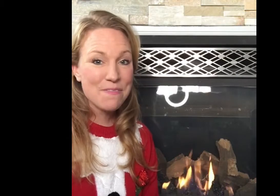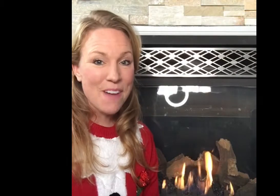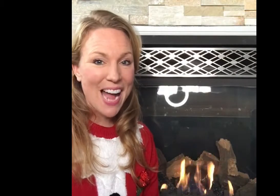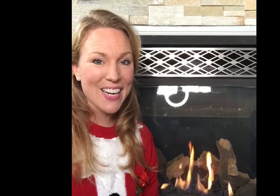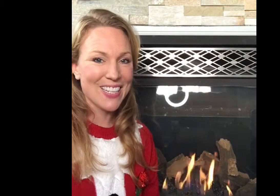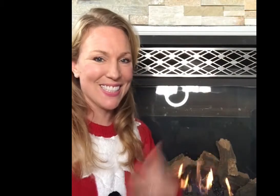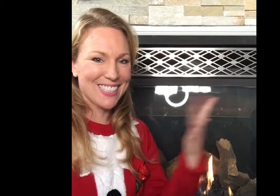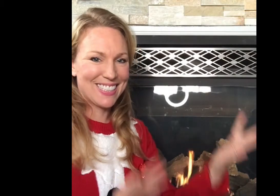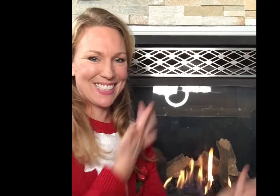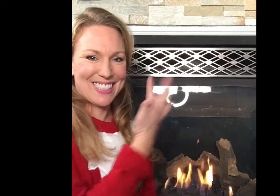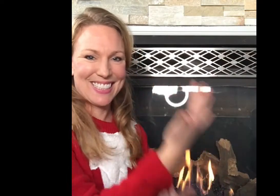FIRE